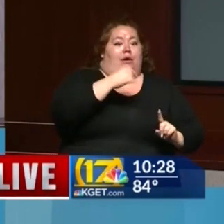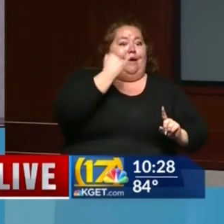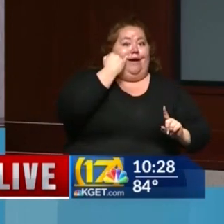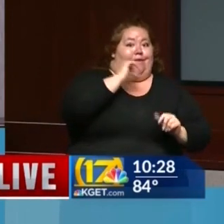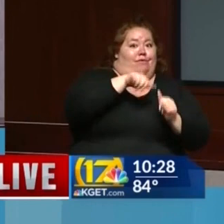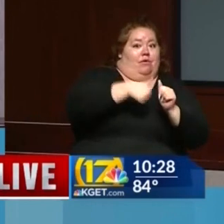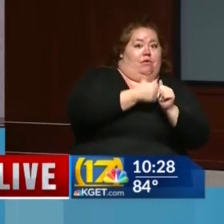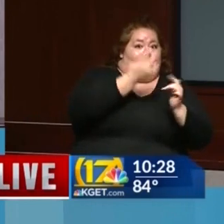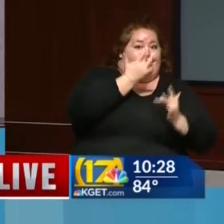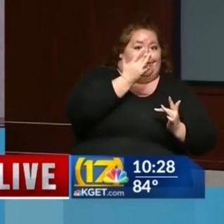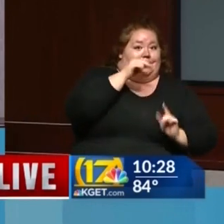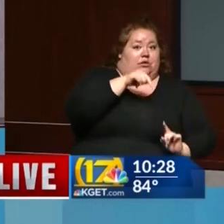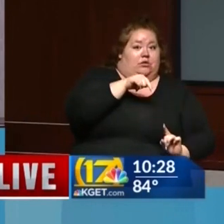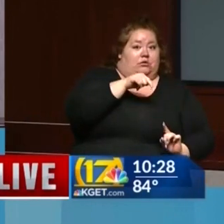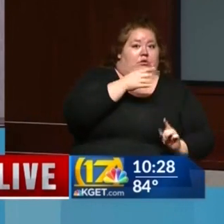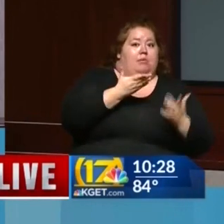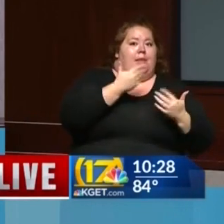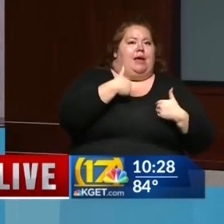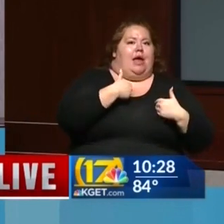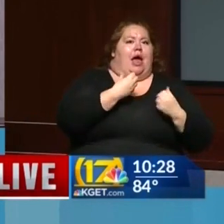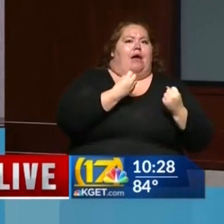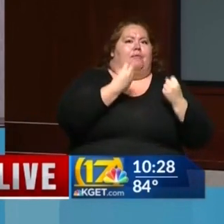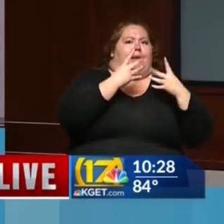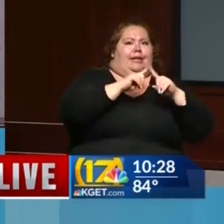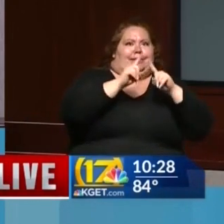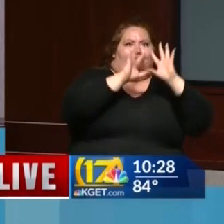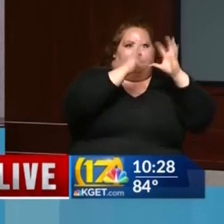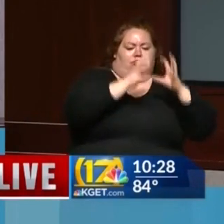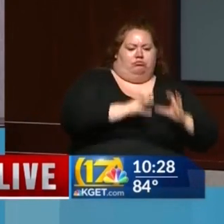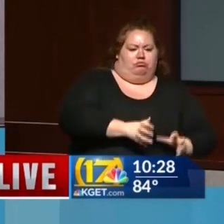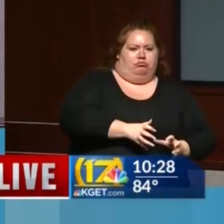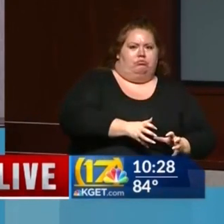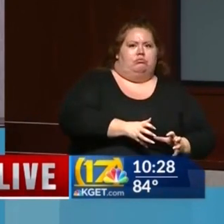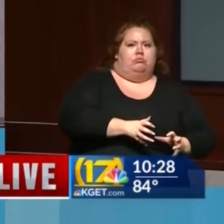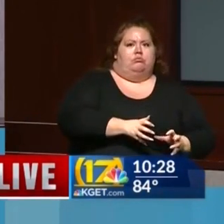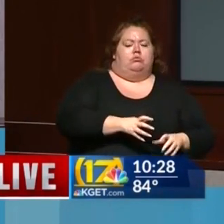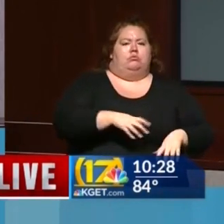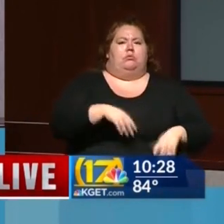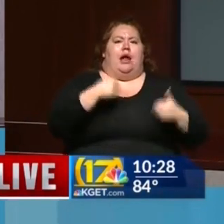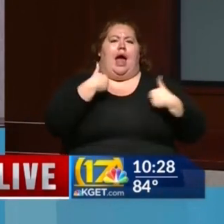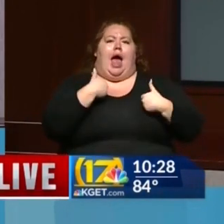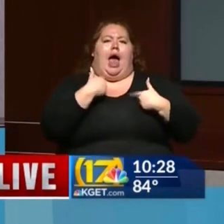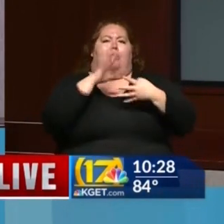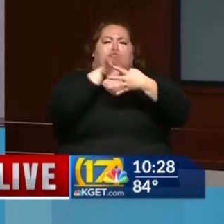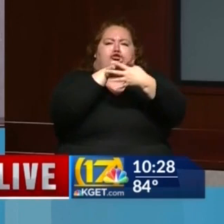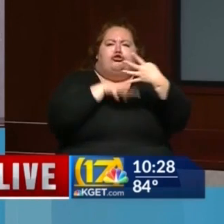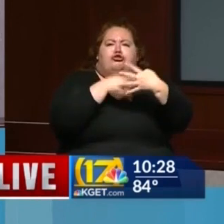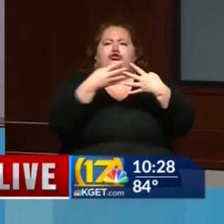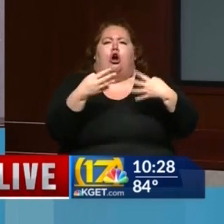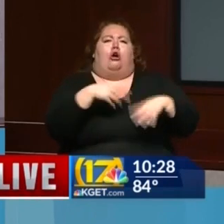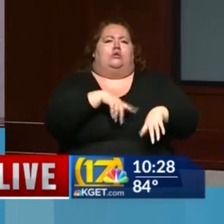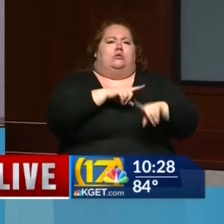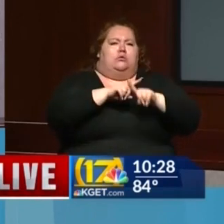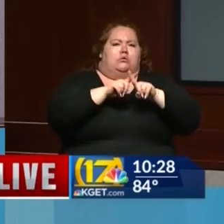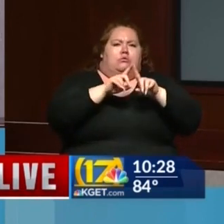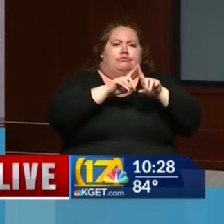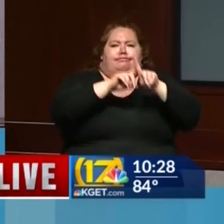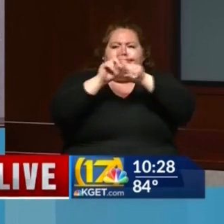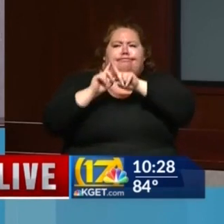ADDITIONAL OF DATA, THE DEATH DEMOGRAPHIC, AND AS FAR AS ETHNICITY GOES, IT'S NOW SHOWING THE PEOPLE WHO HAVE JUST TO CLARIFY, IS THIS THE PEOPLE WHO HAVE DIED DUE TO COVID-19? OR IS IT THE PEOPLE WHO HAVE HAD UNDERLYING CONDITIONS BECAUSE IT'S A LITTLE MISLEADING BECAUSE IT SAYS "UNDERLYING MEDICAL CONDITIONS, EACH PERSON MAY HAVE